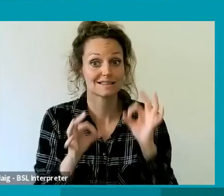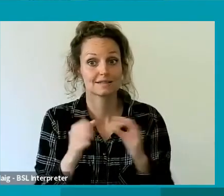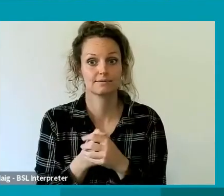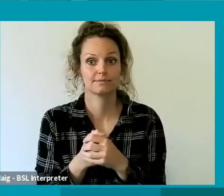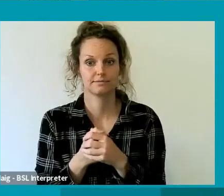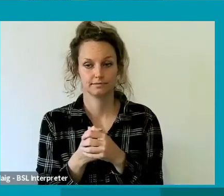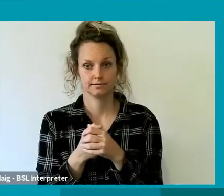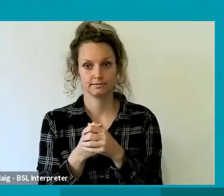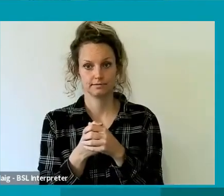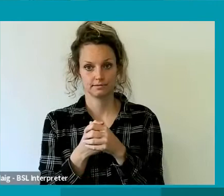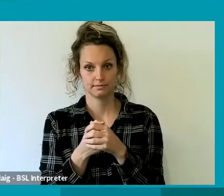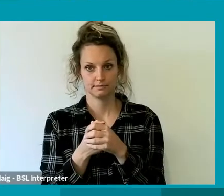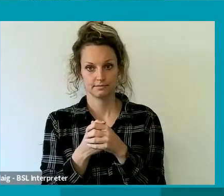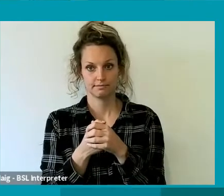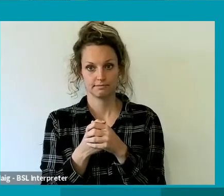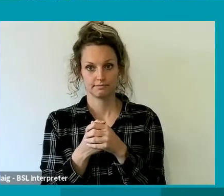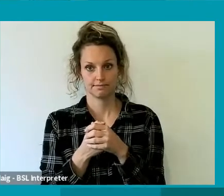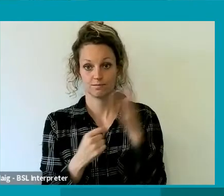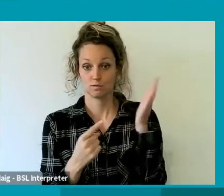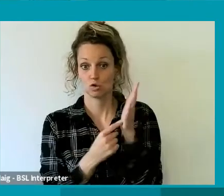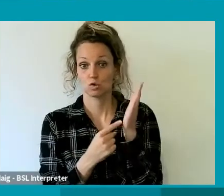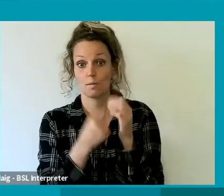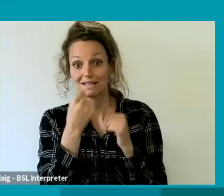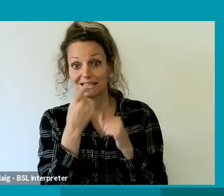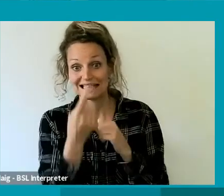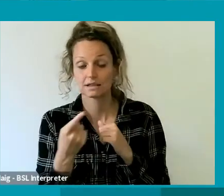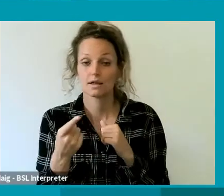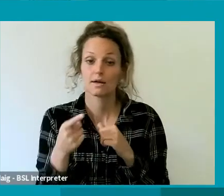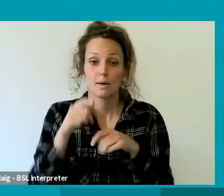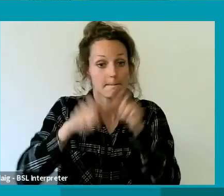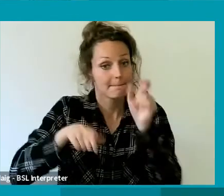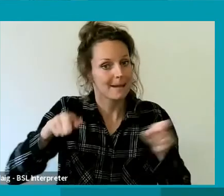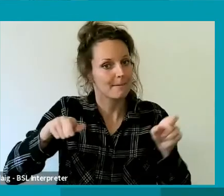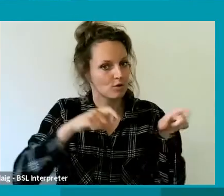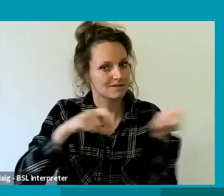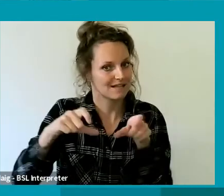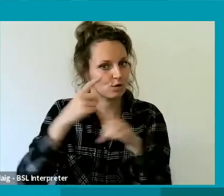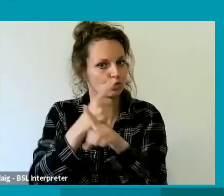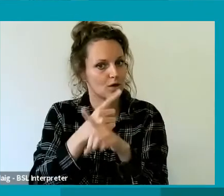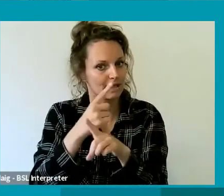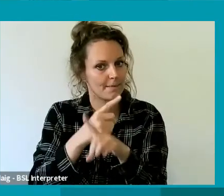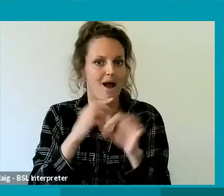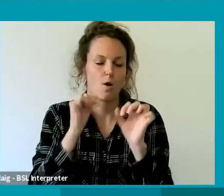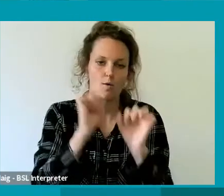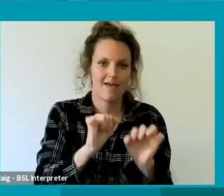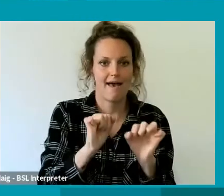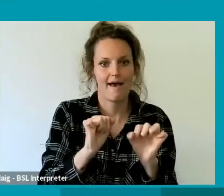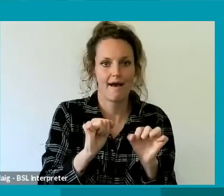about their LinkedIn profile and how surprising some of their searches are. But yeah, still quite active.